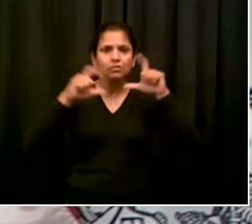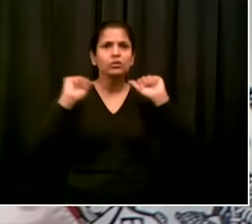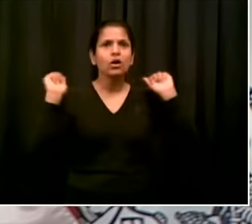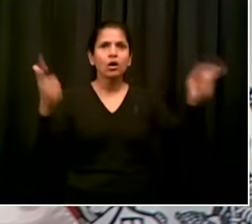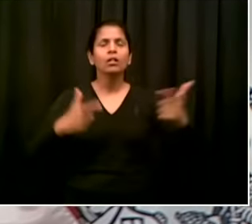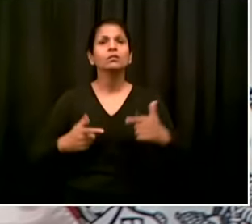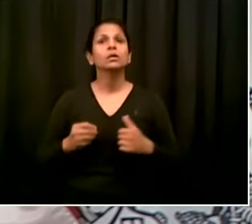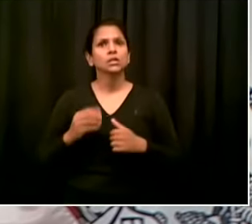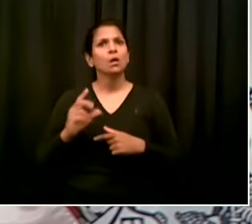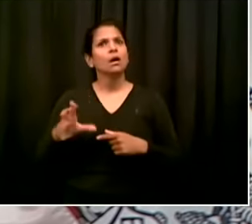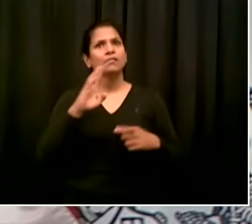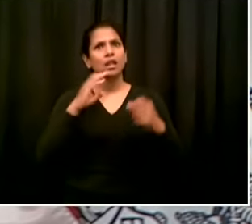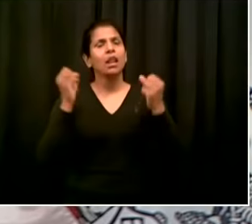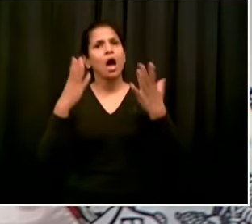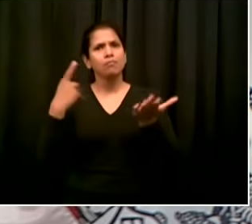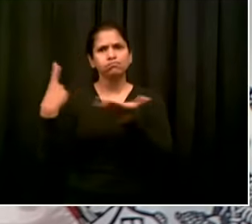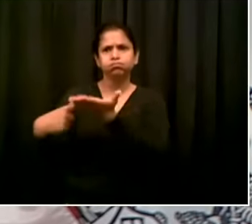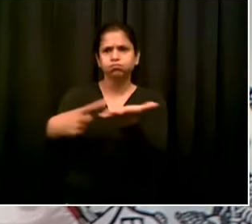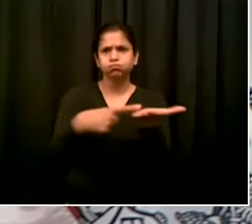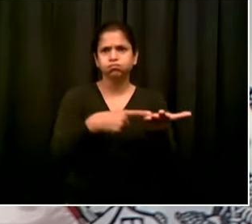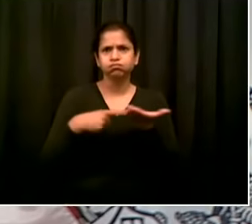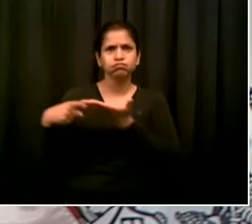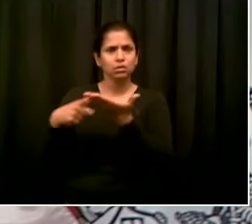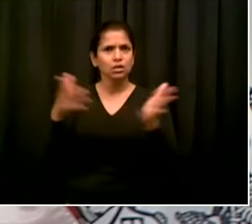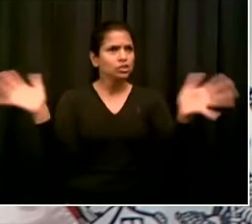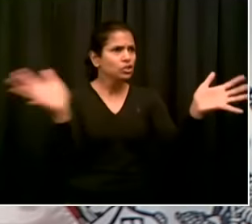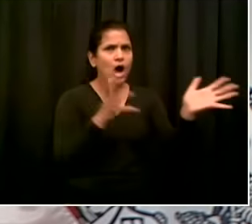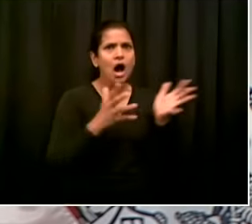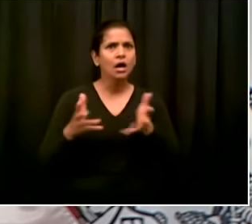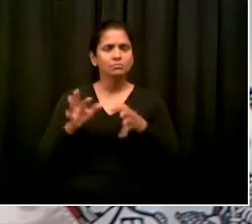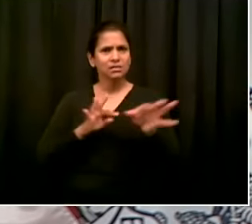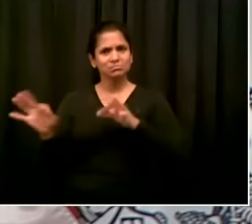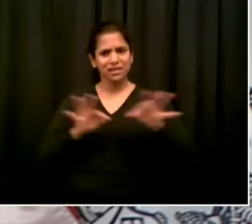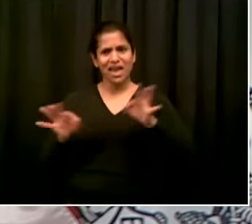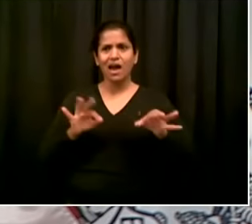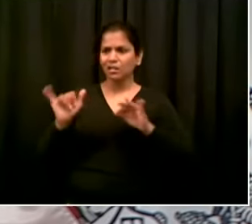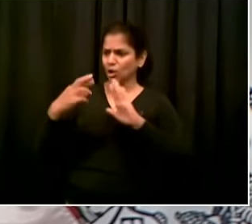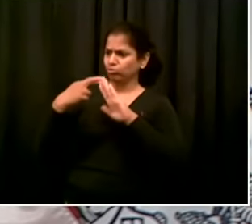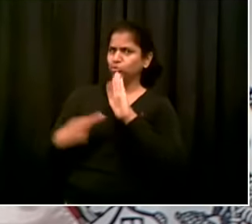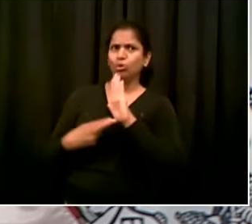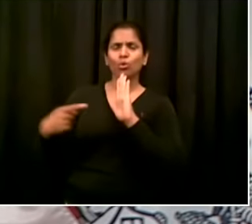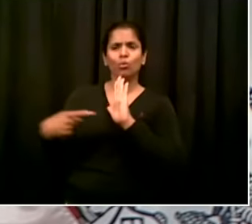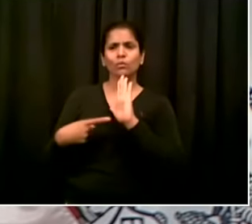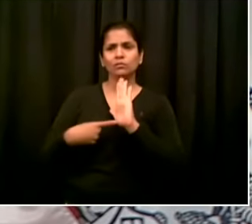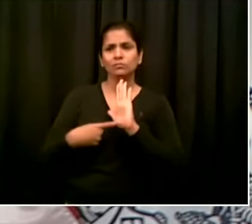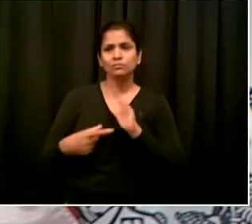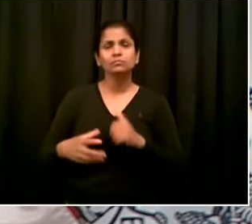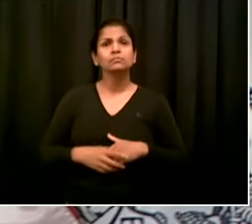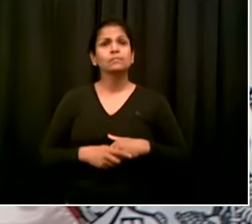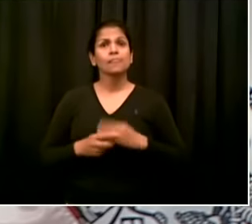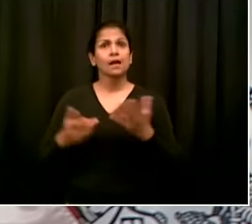COMPLIANCE? ALSO WHO IS HANDING OUT THE MASKS OR THE TISKS IF PEOPLE ARE REFUSING TO